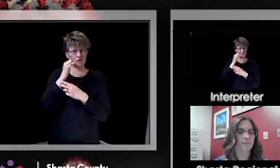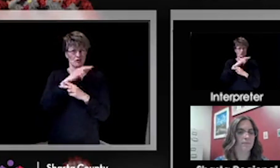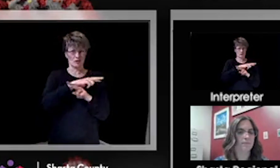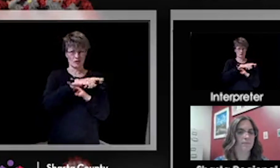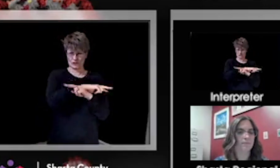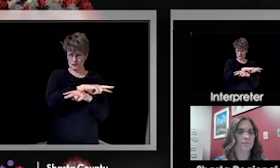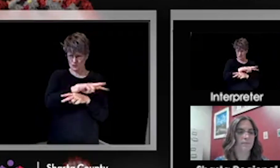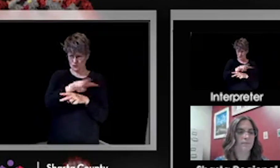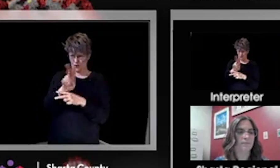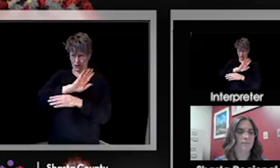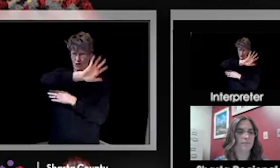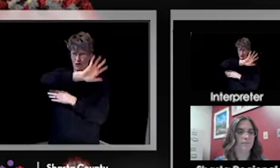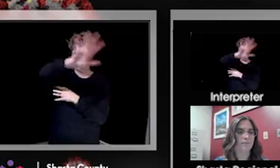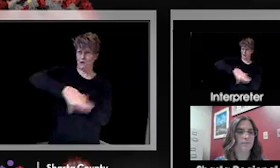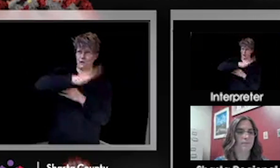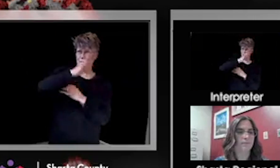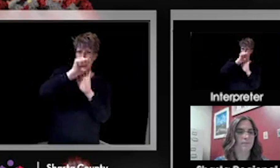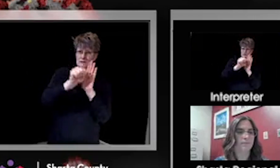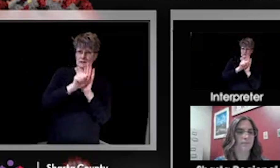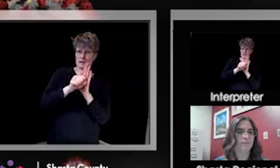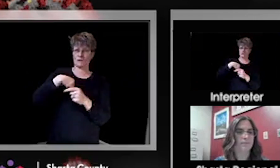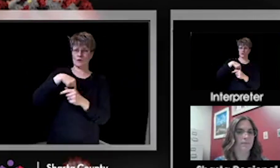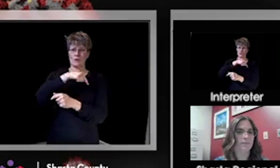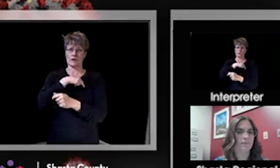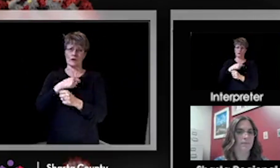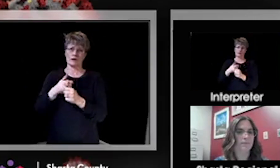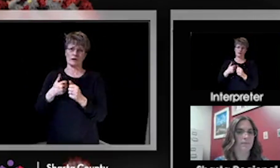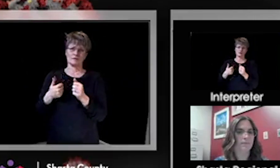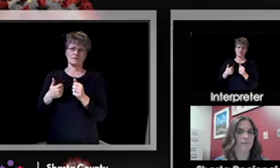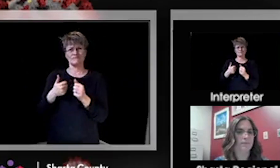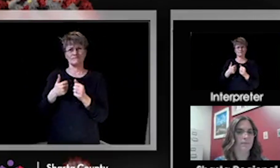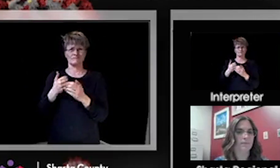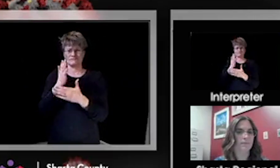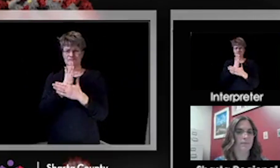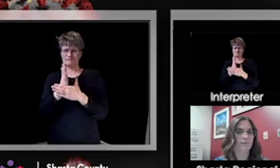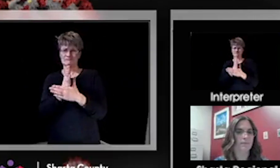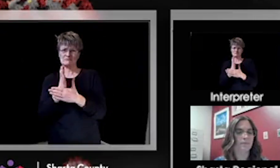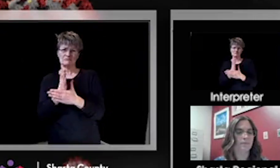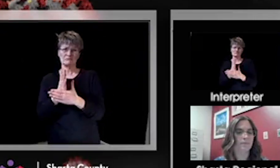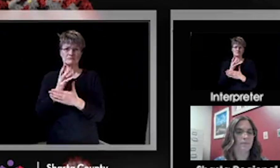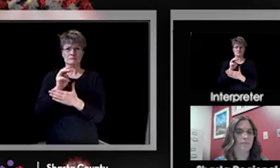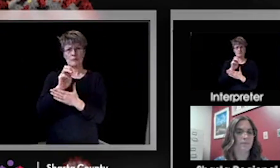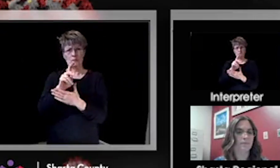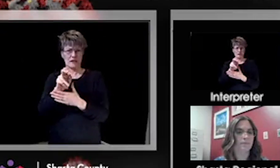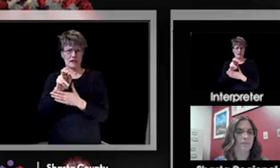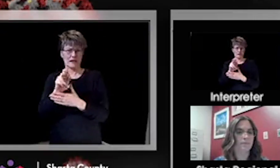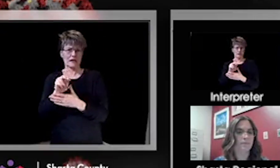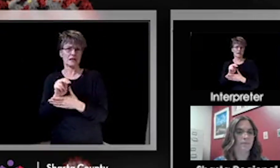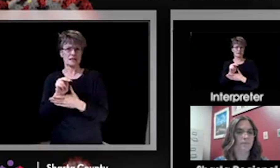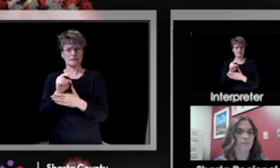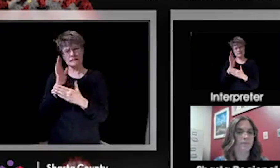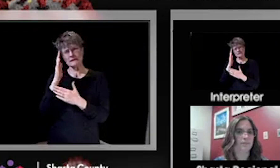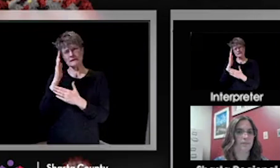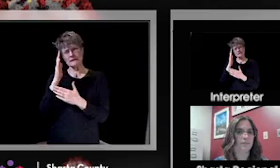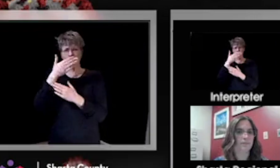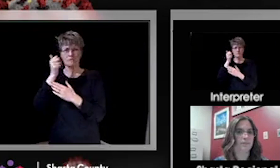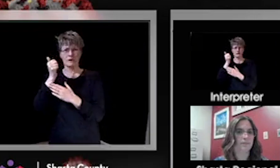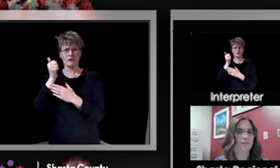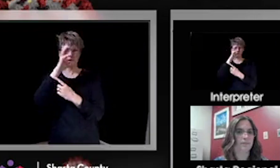close to the median, and the median seems to be the better estimate right now for the